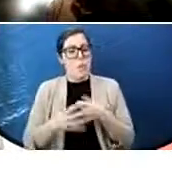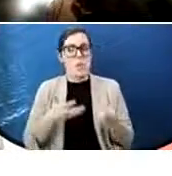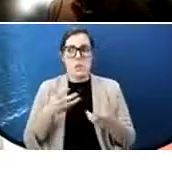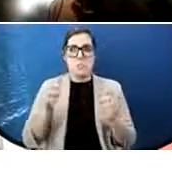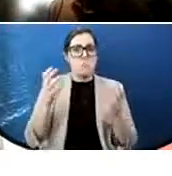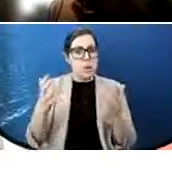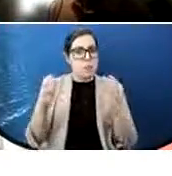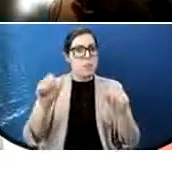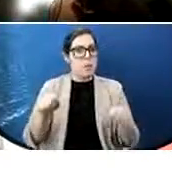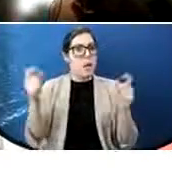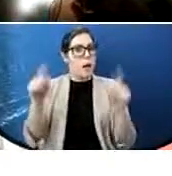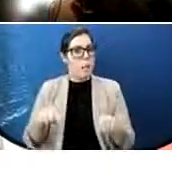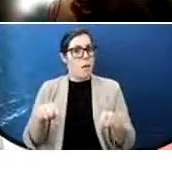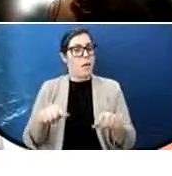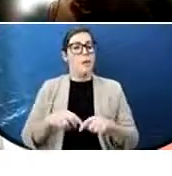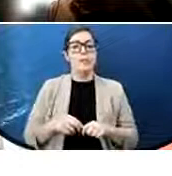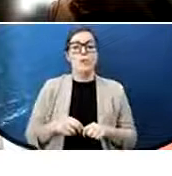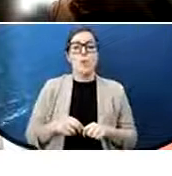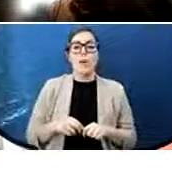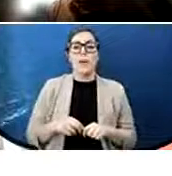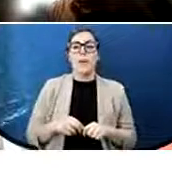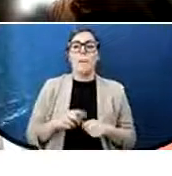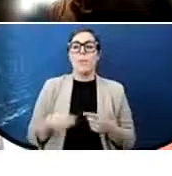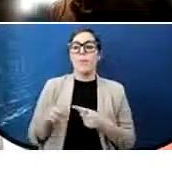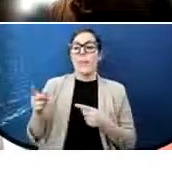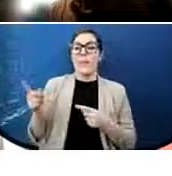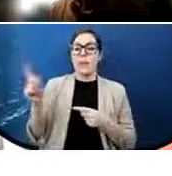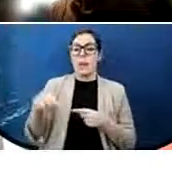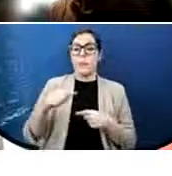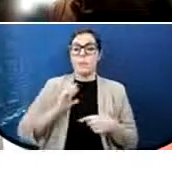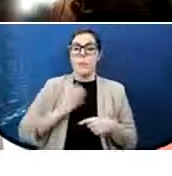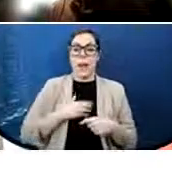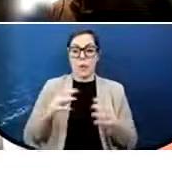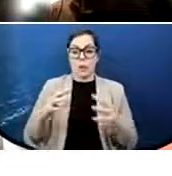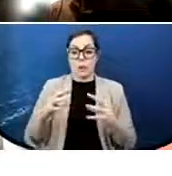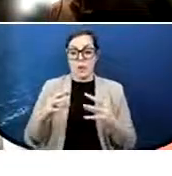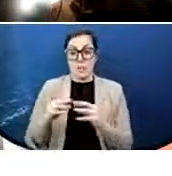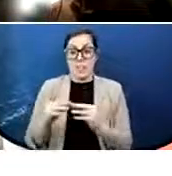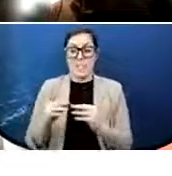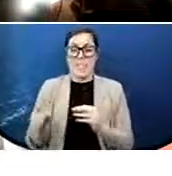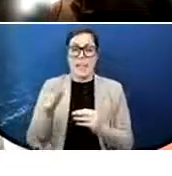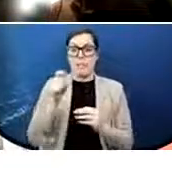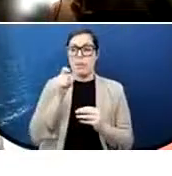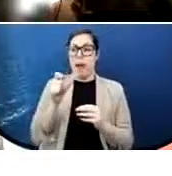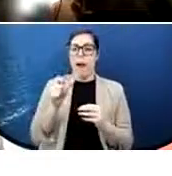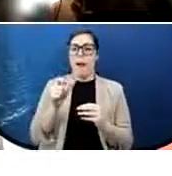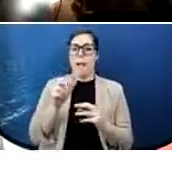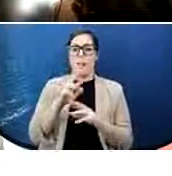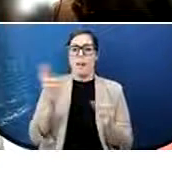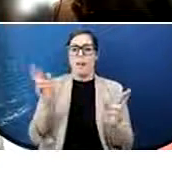but in this stage, they're kind of nervous, they haven't really reached out to a human yet, they haven't initiated that communication, and there's a lot of questions on their mind. Will they